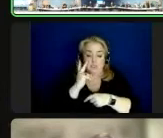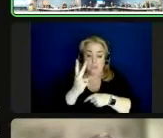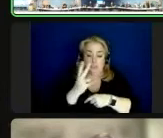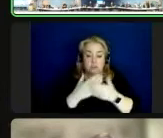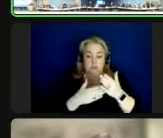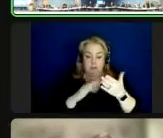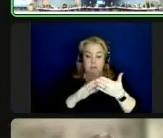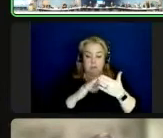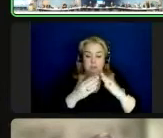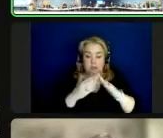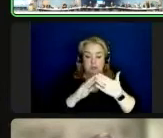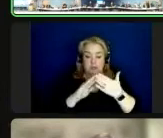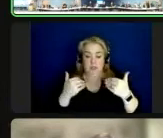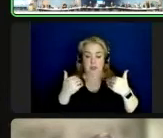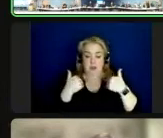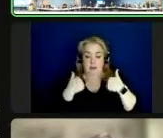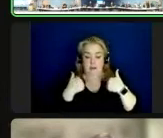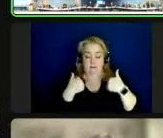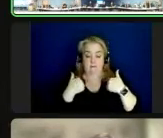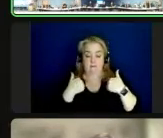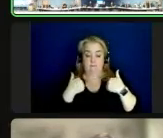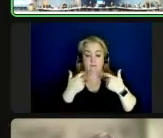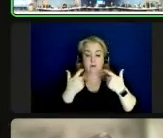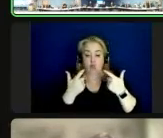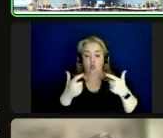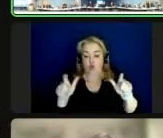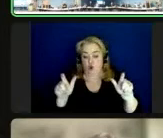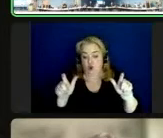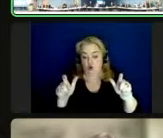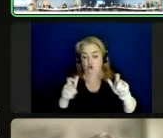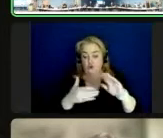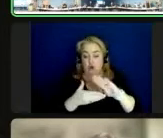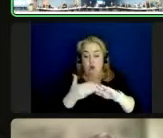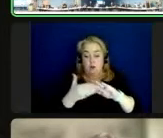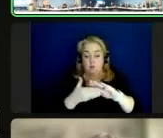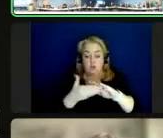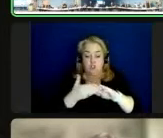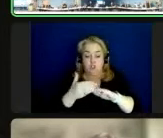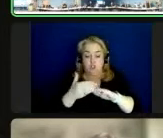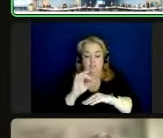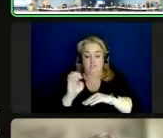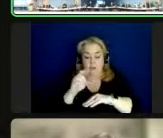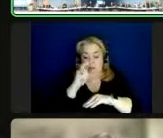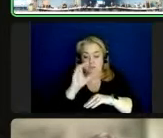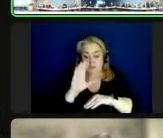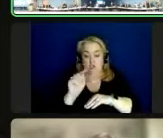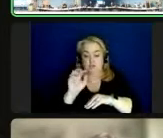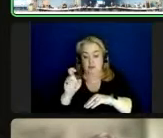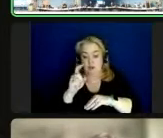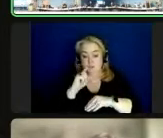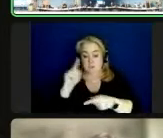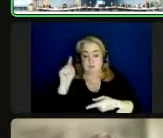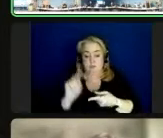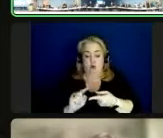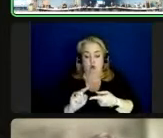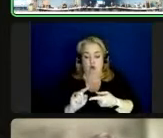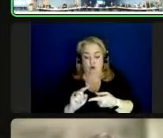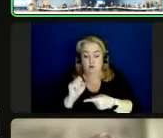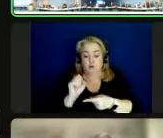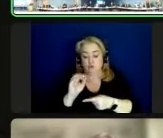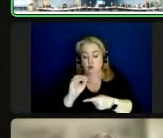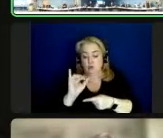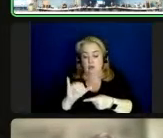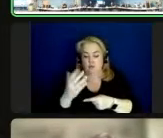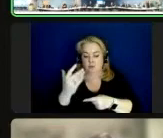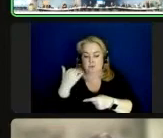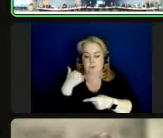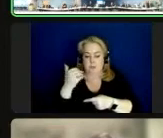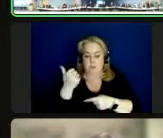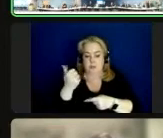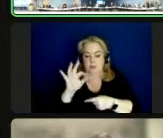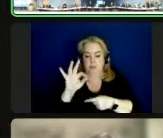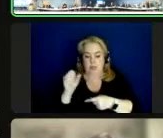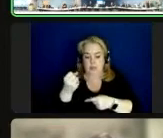COMPARE T THEIR LOCAL OPTION,